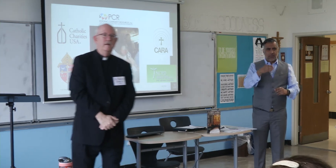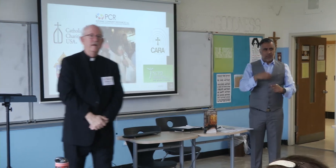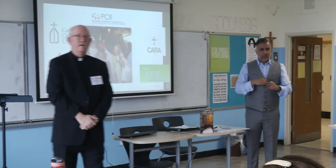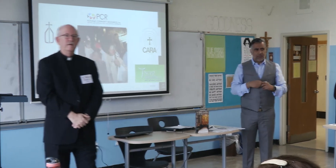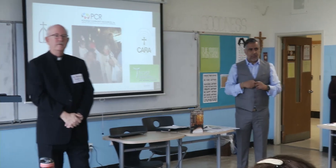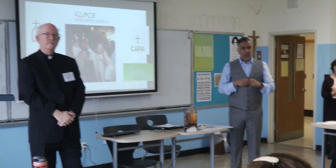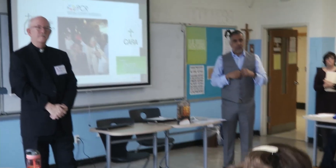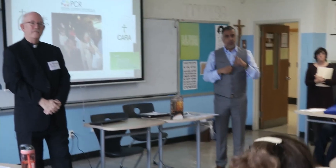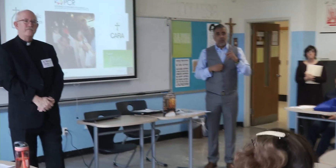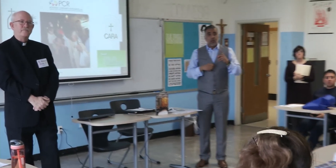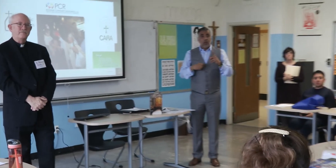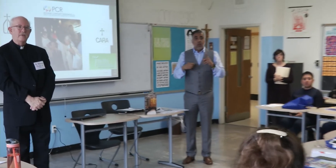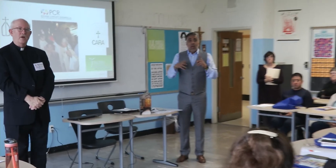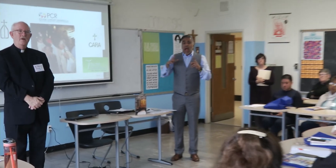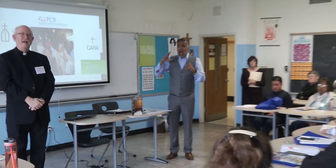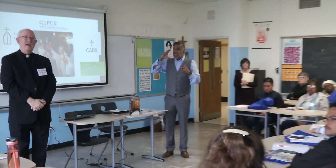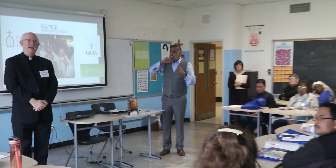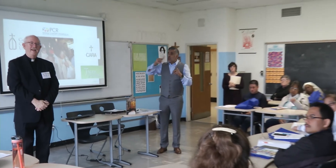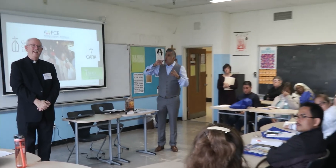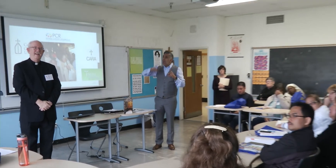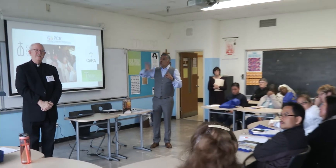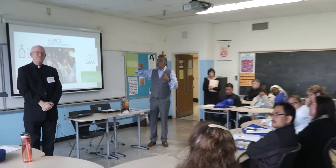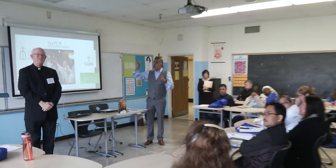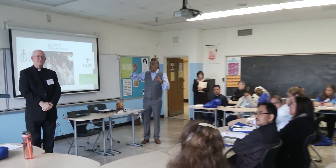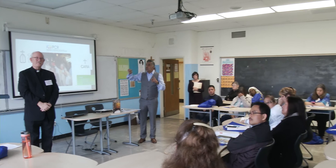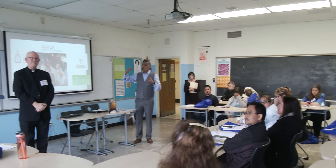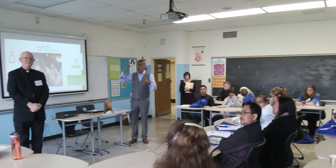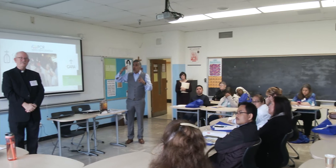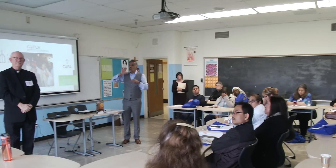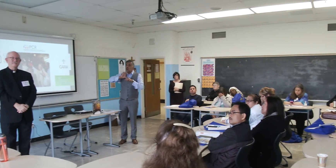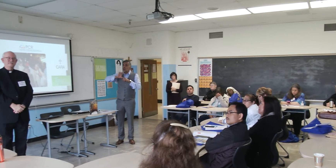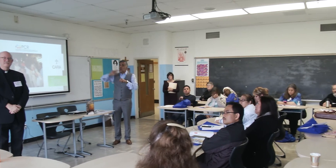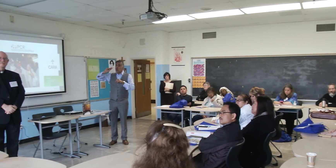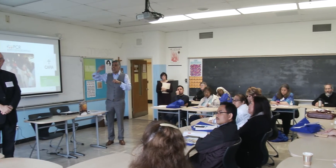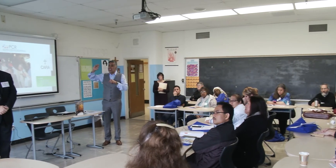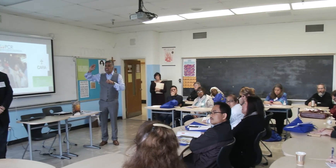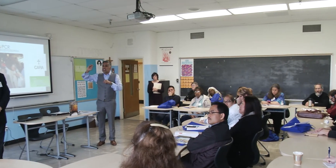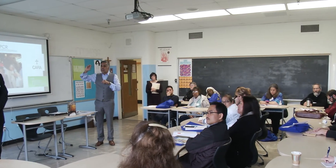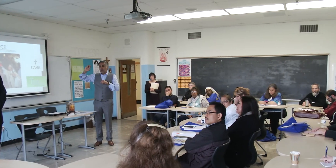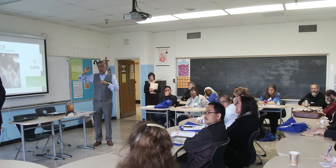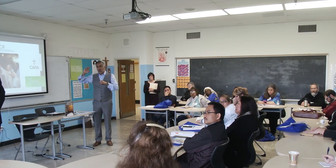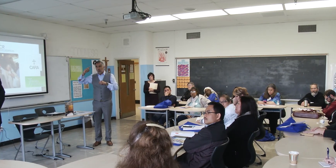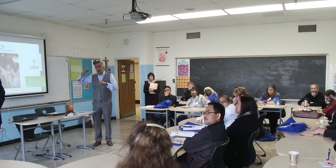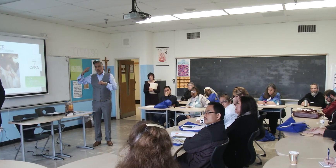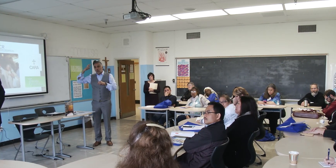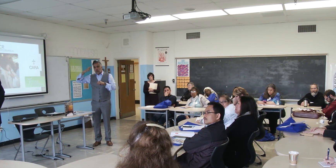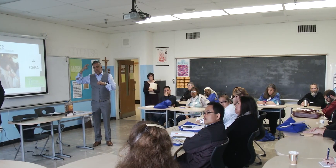[Host: Father, it sounds like you've answered your question, then, about why churches in the Northeast typically, or at least one of the contributing factors, is that as